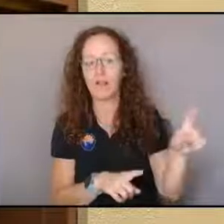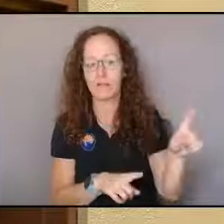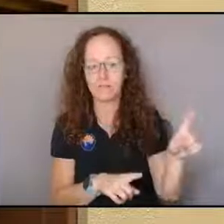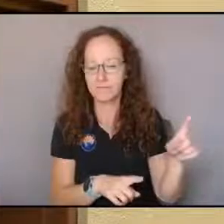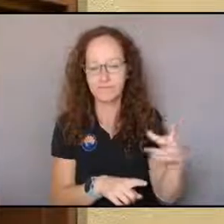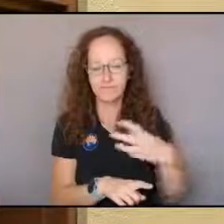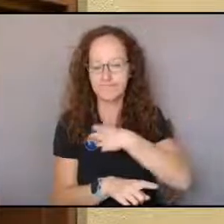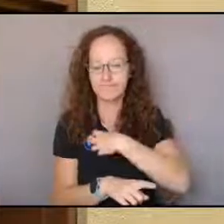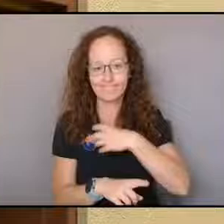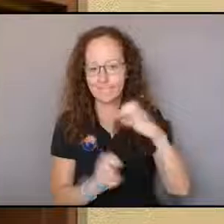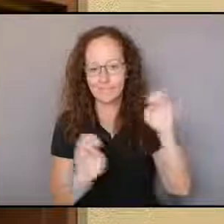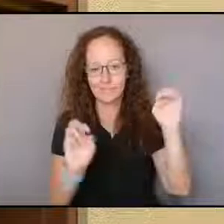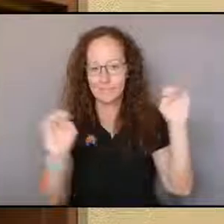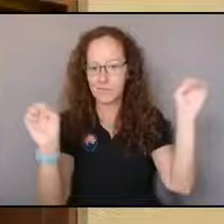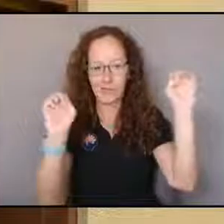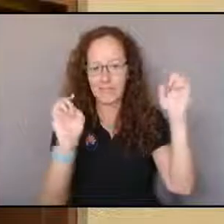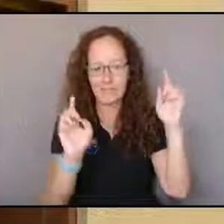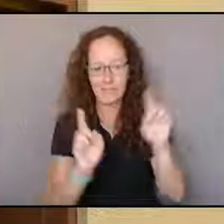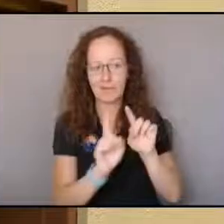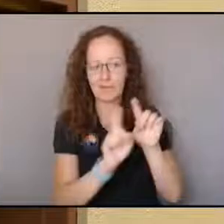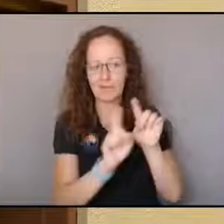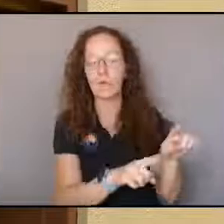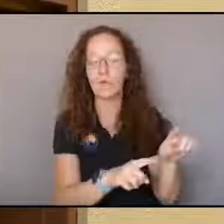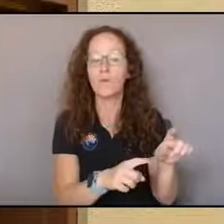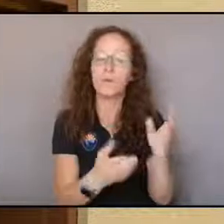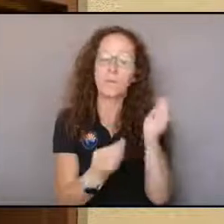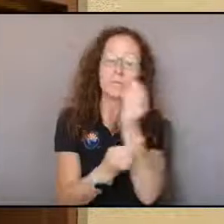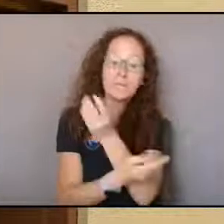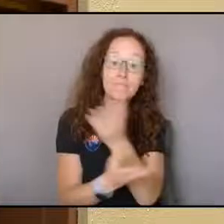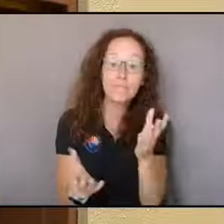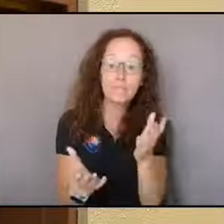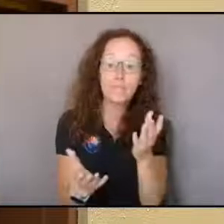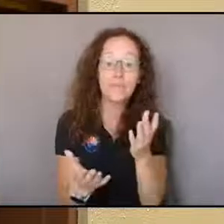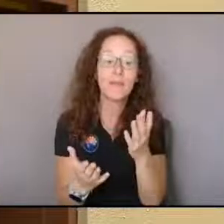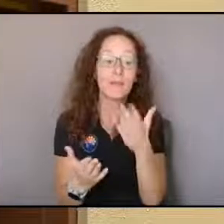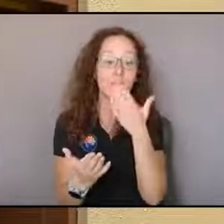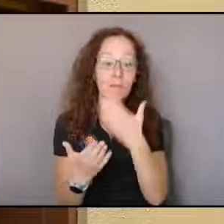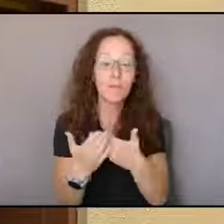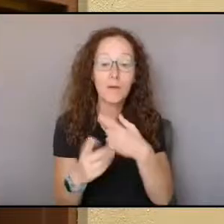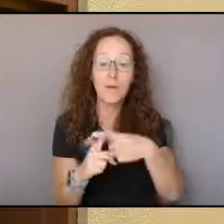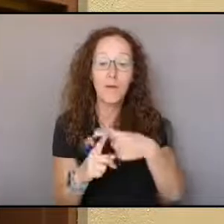AGO AND SAID HE HAD TO RESPOND TO A LAW ENFORCEMENT EMERGENCY.